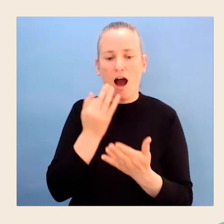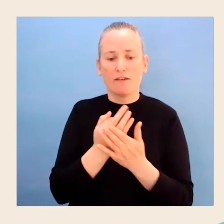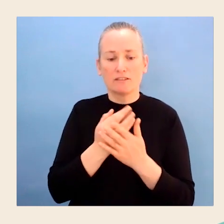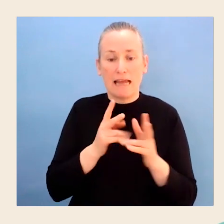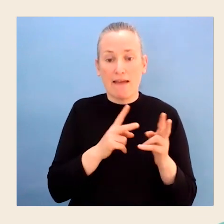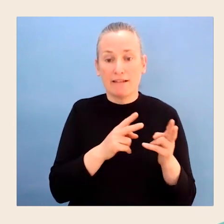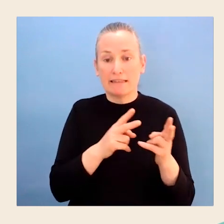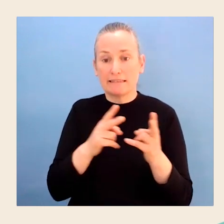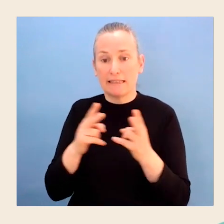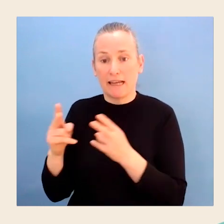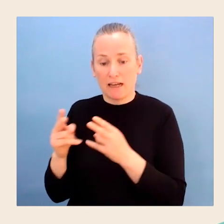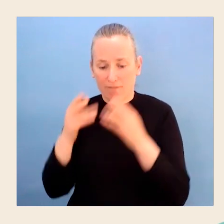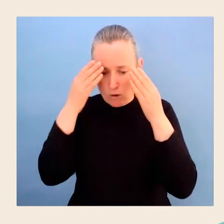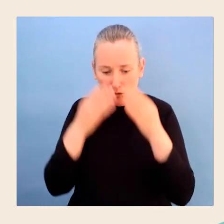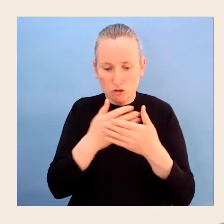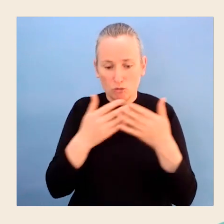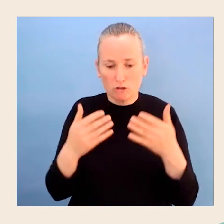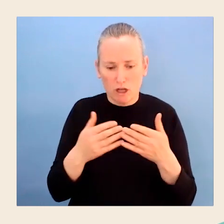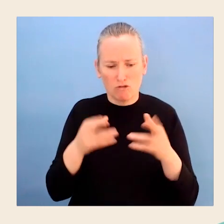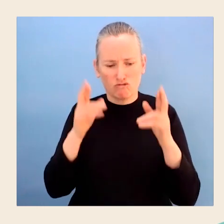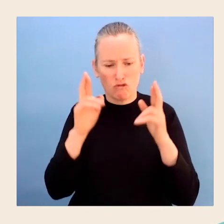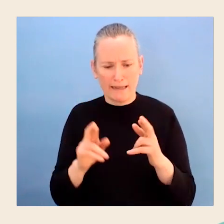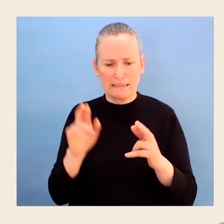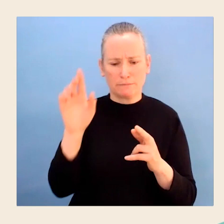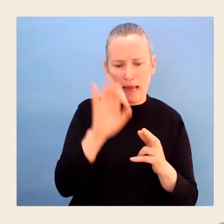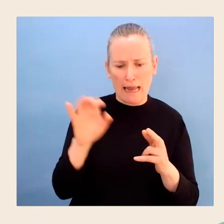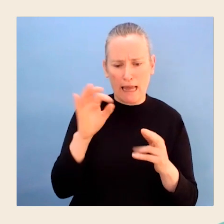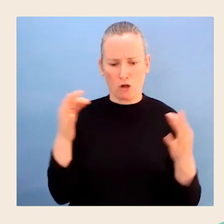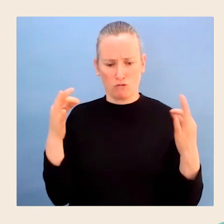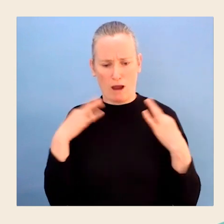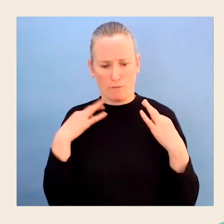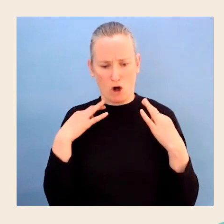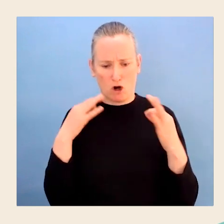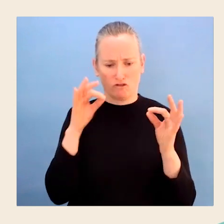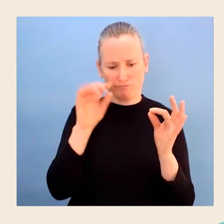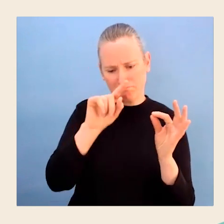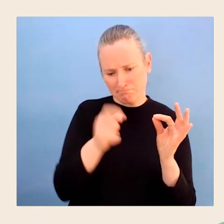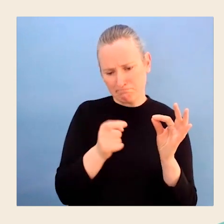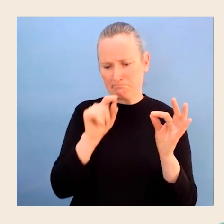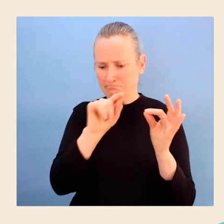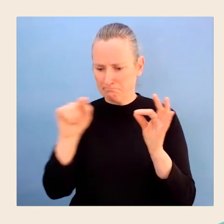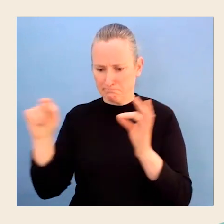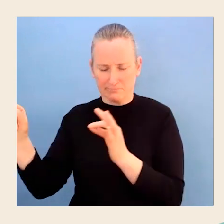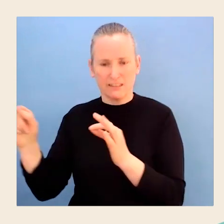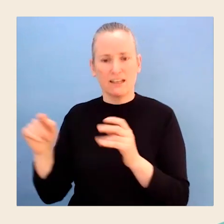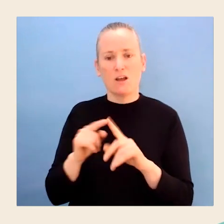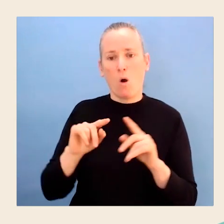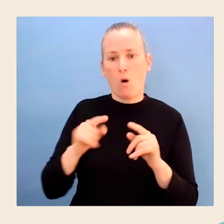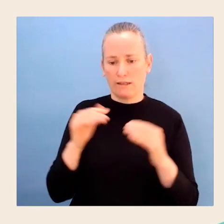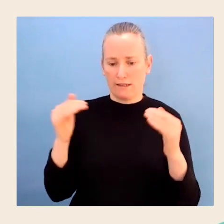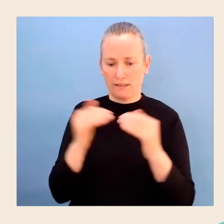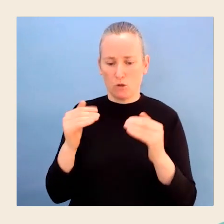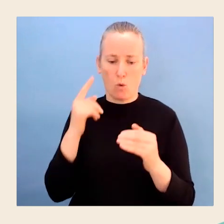punctuation, and other aspects of language, only raised voices white, wealthy, educated, norms of language and communication